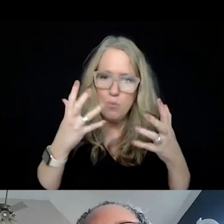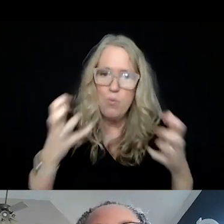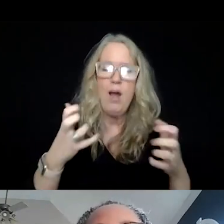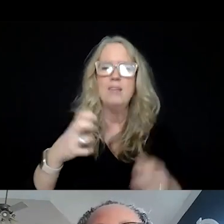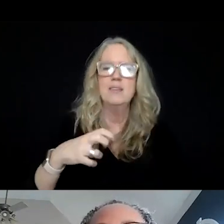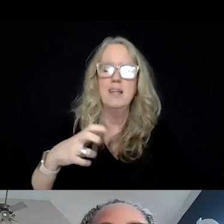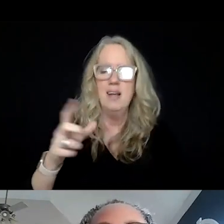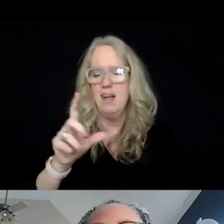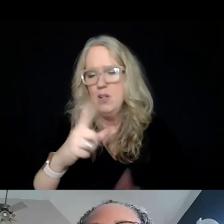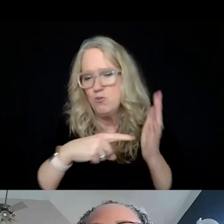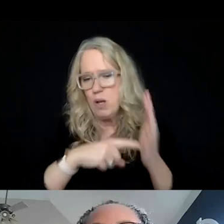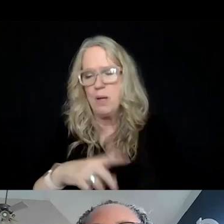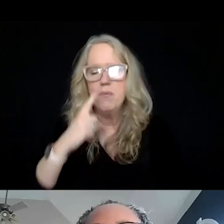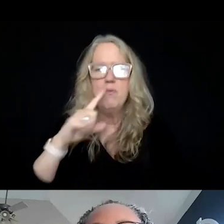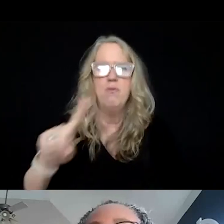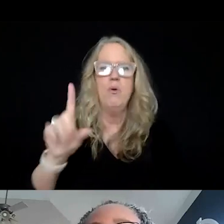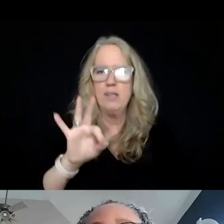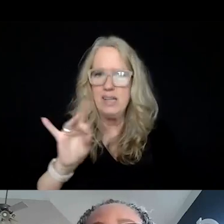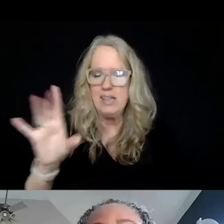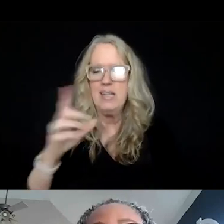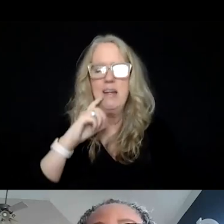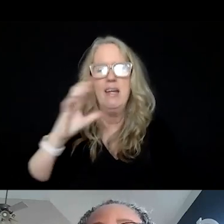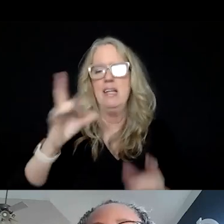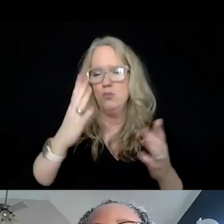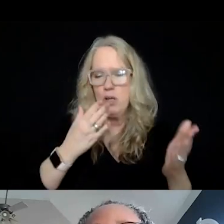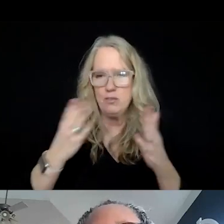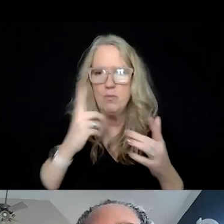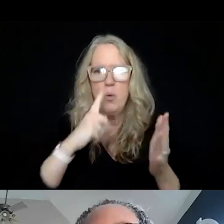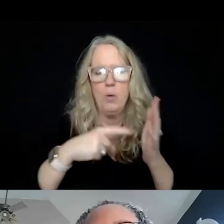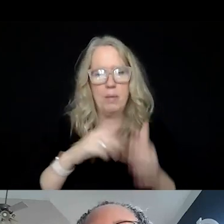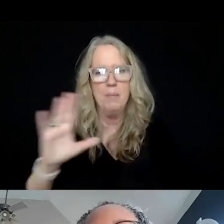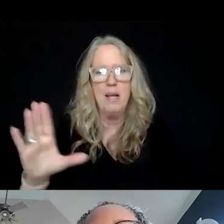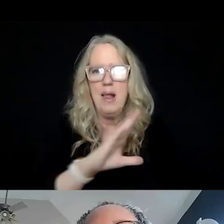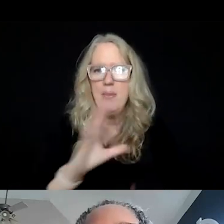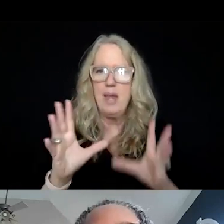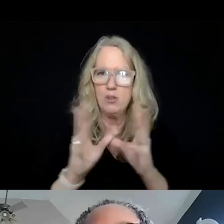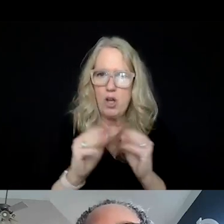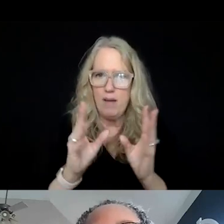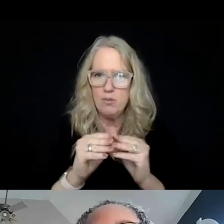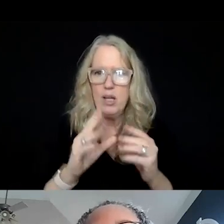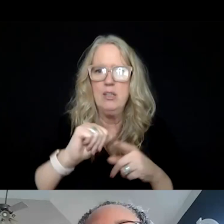FROM 988 TO COME AND PRESENT AT THEIR CONFERENCES SO THEY